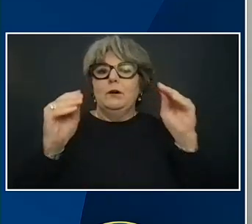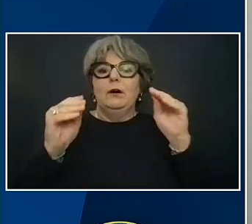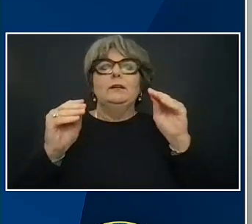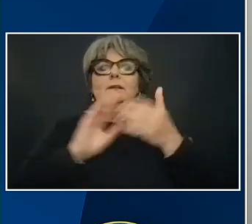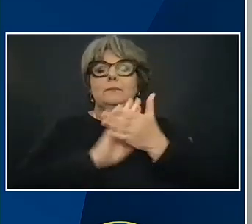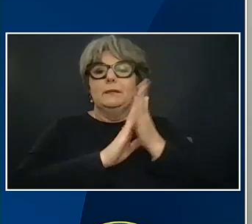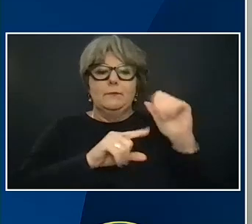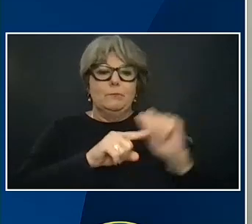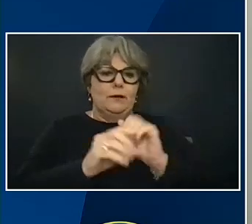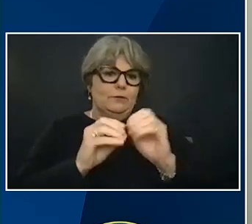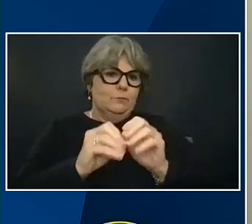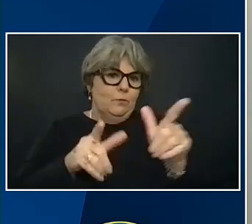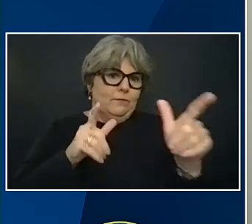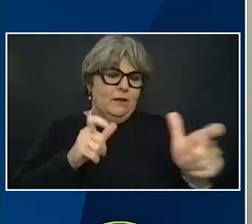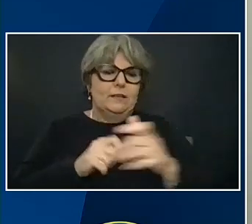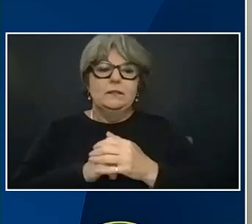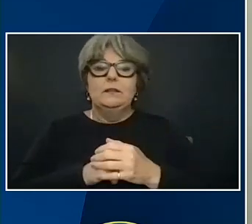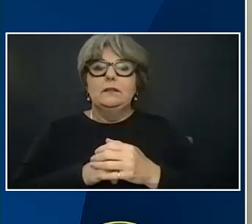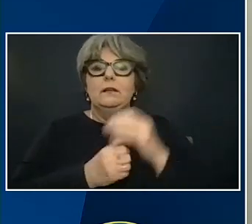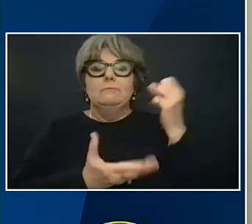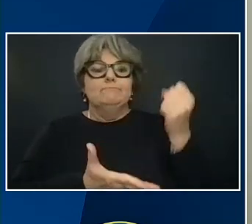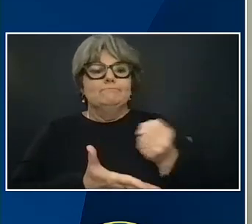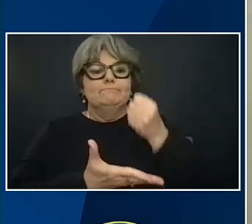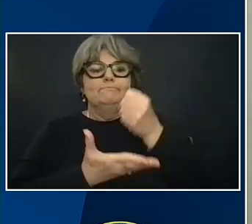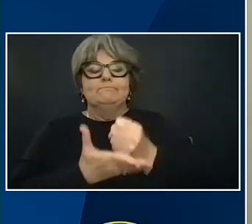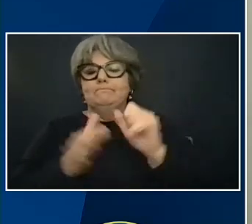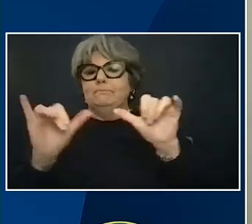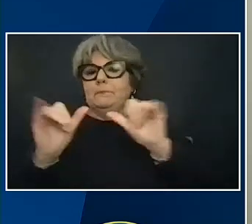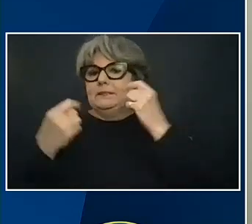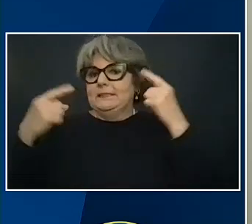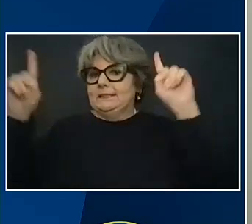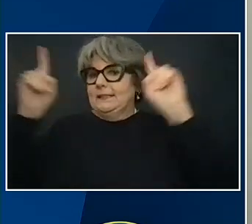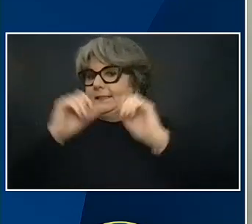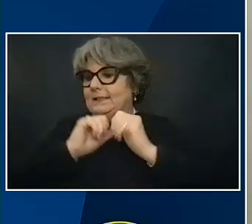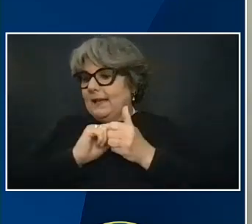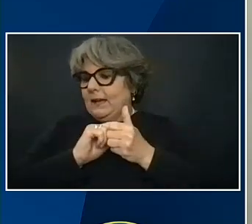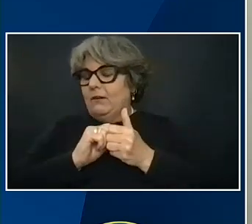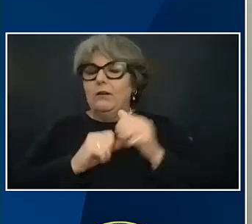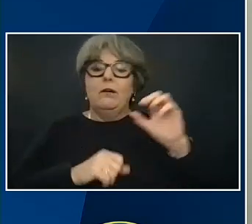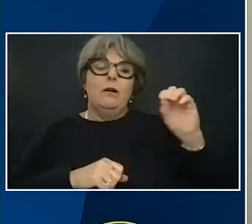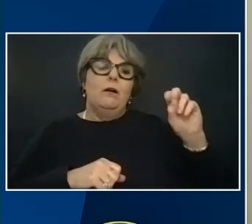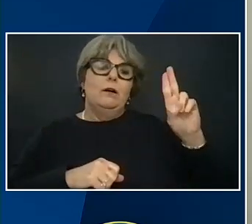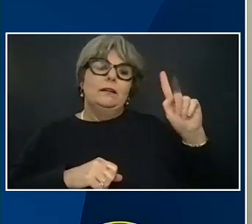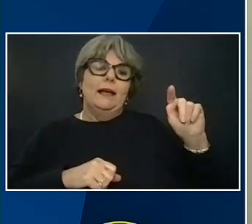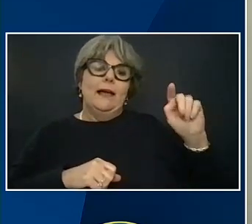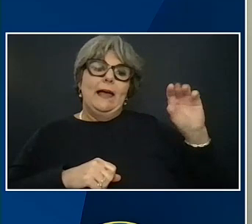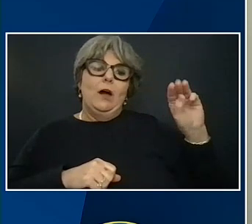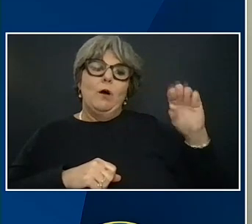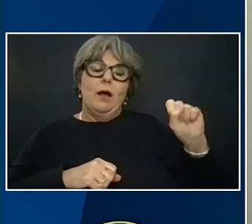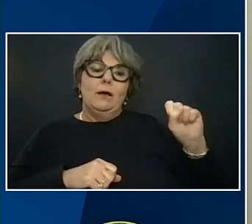faster. Our accreditor measures our successes on outcomes, and I wanted to share with you that since 2021, our